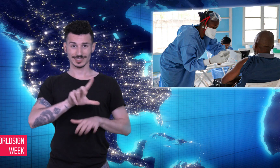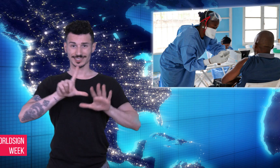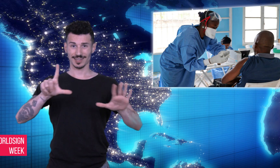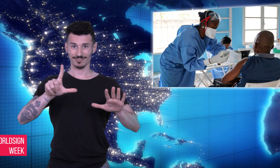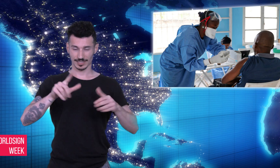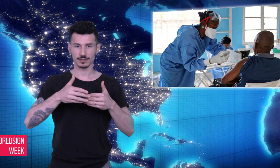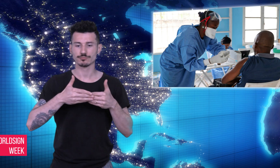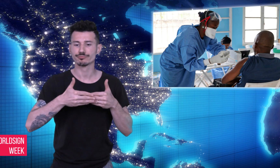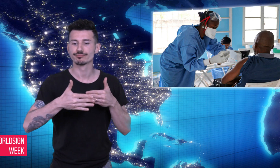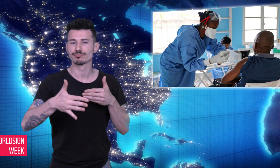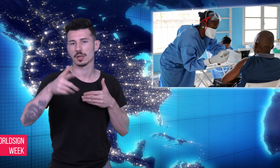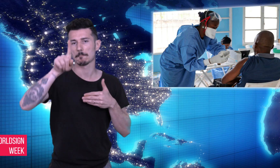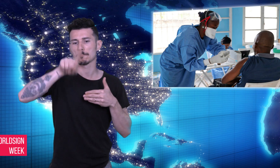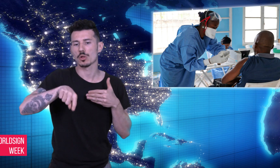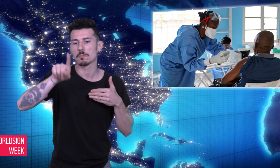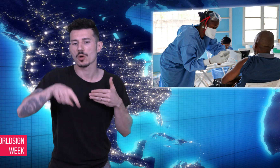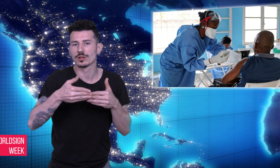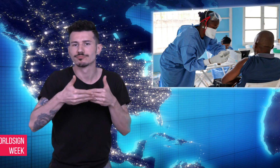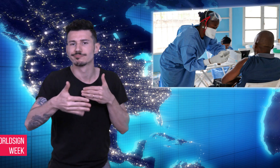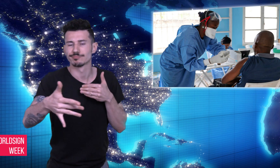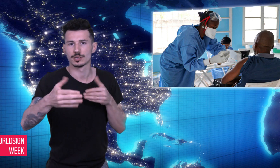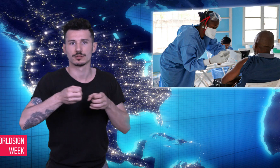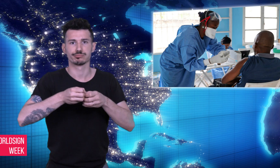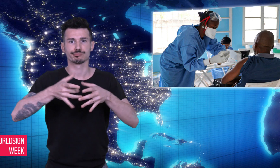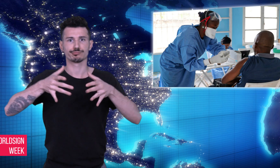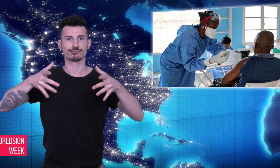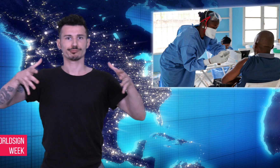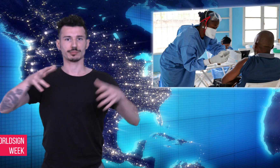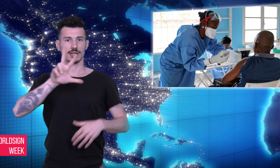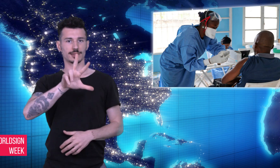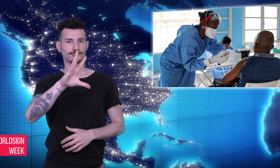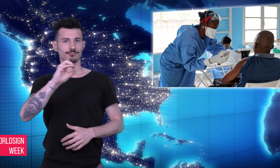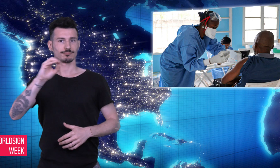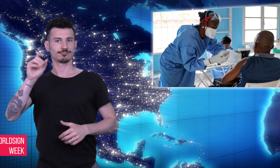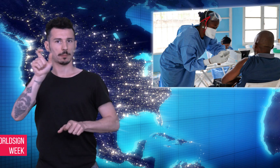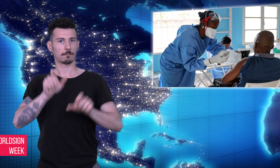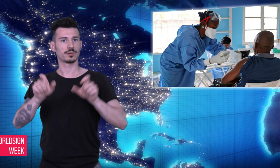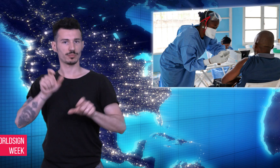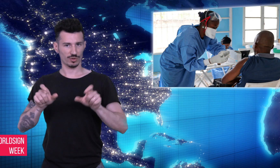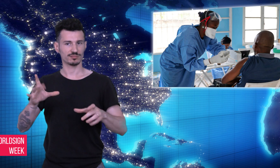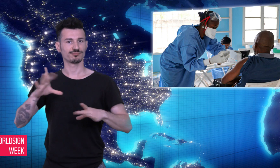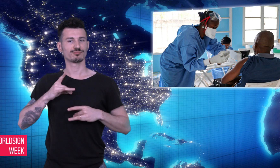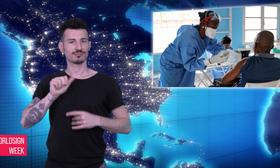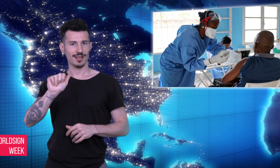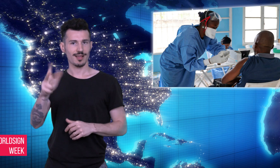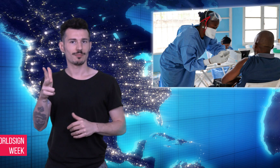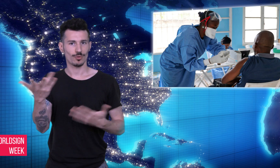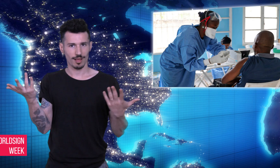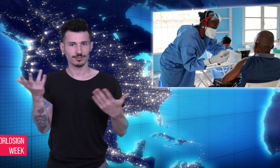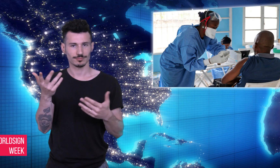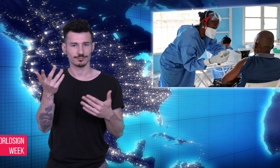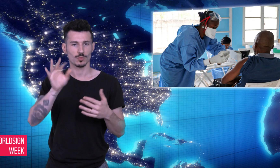possibility of 300 cases over the next few months if the virus